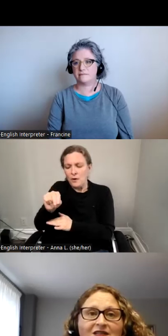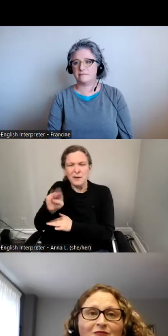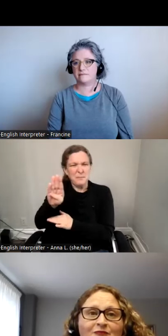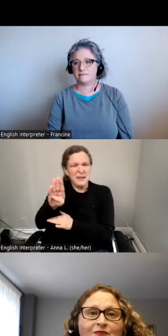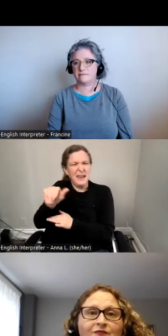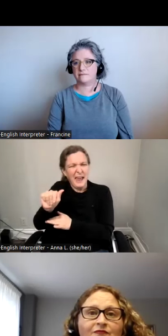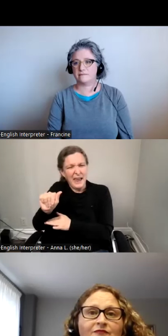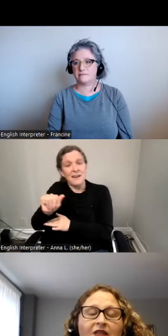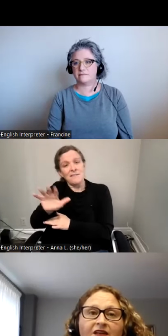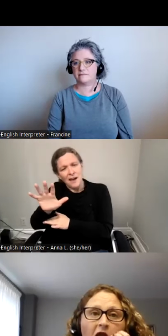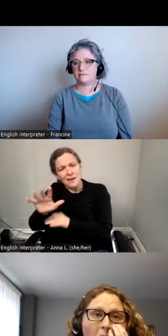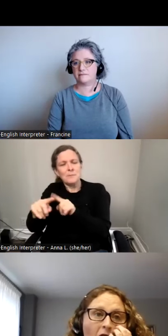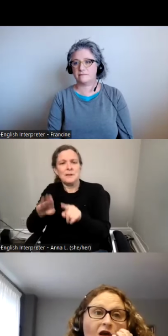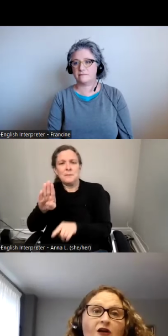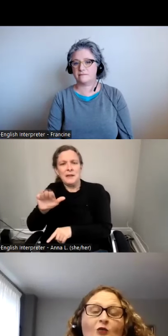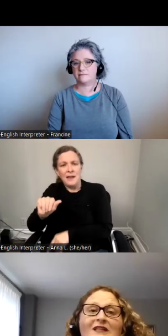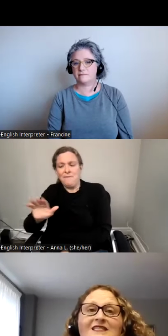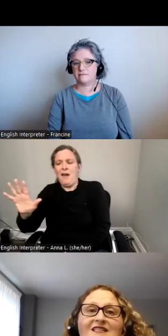Currently with bivalent boosters, the information it carries is for the original COVID-19 that virus and for the Omegaron, B.